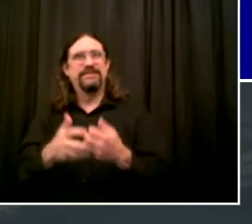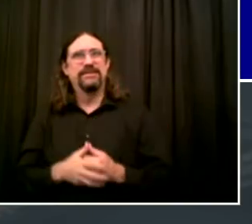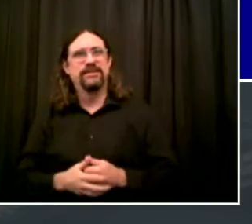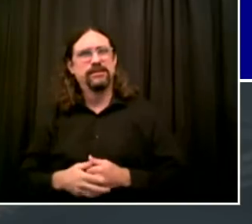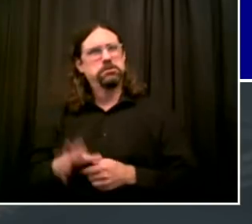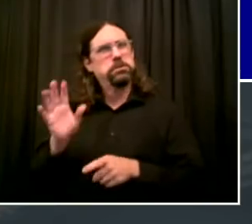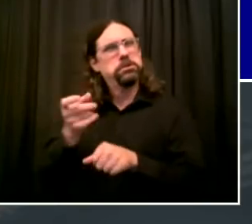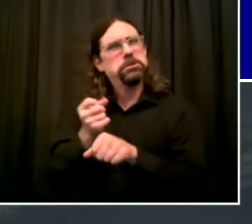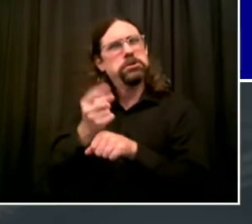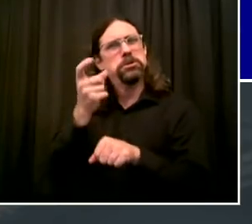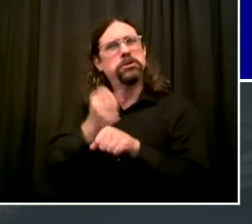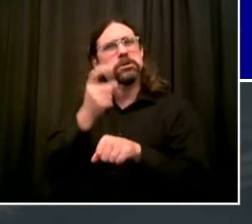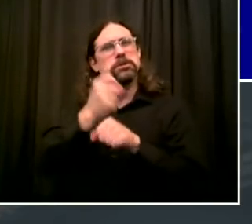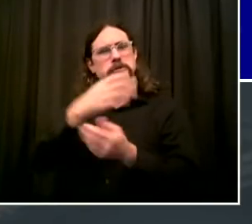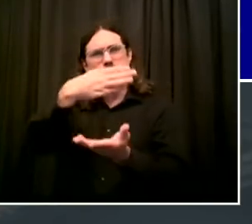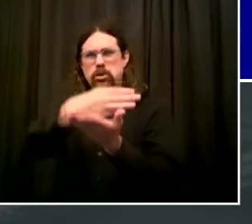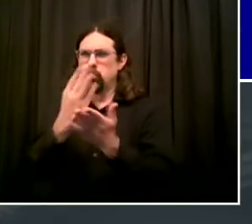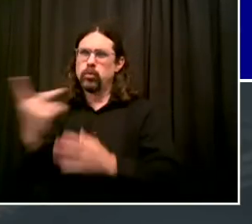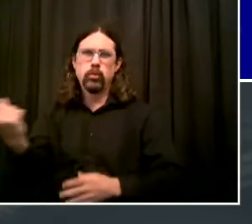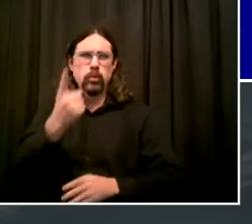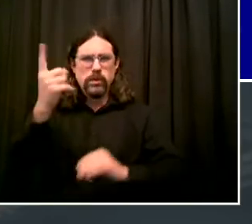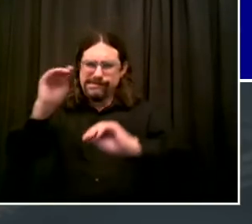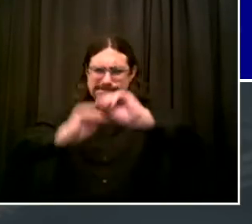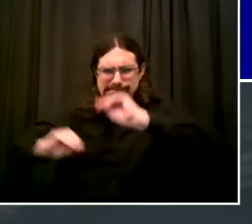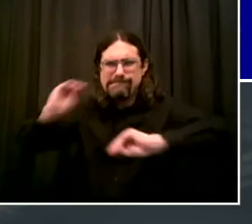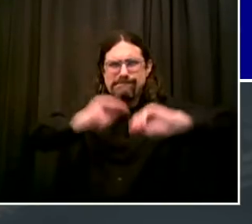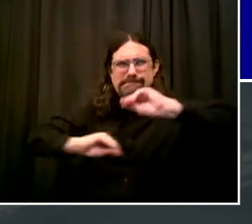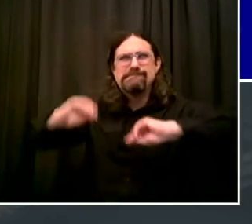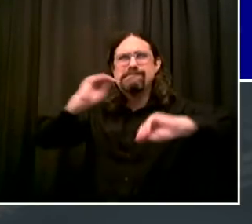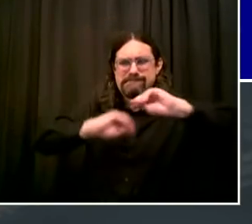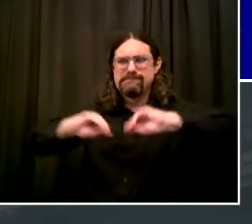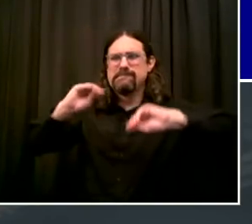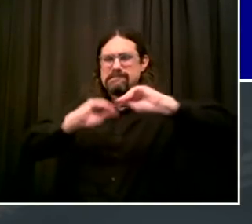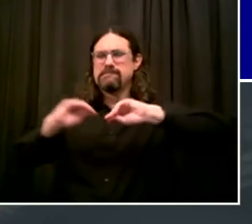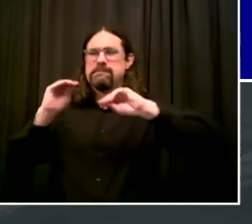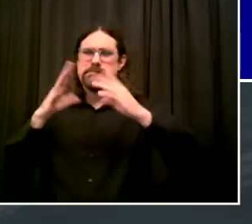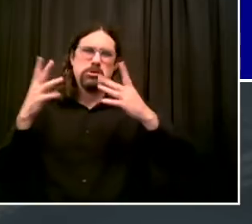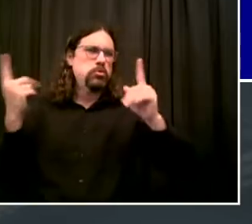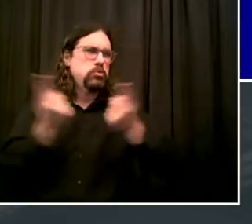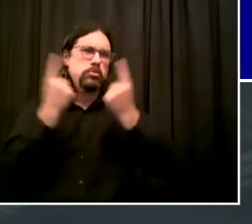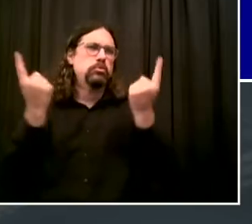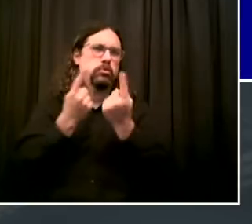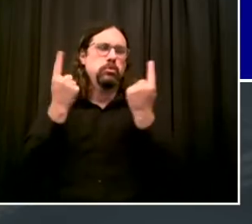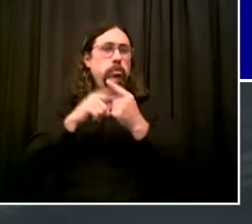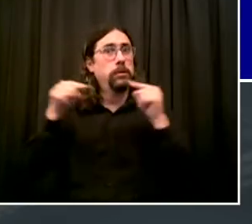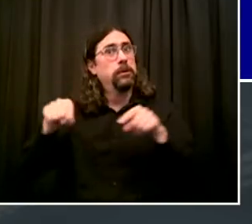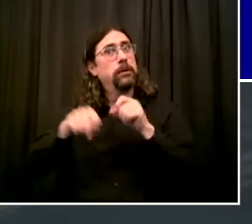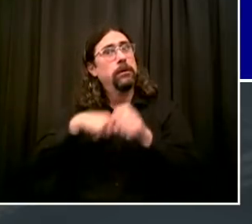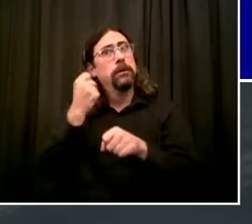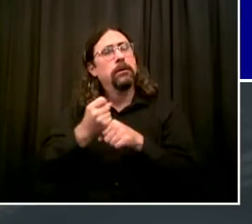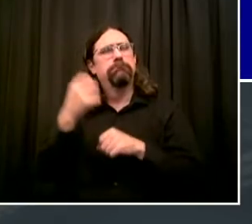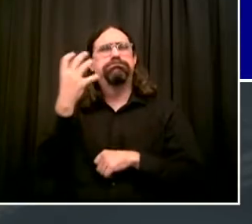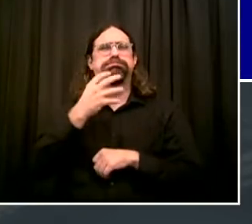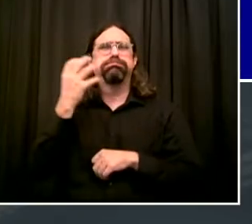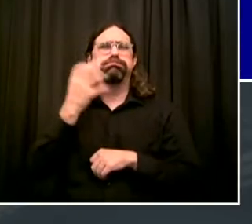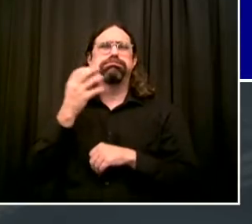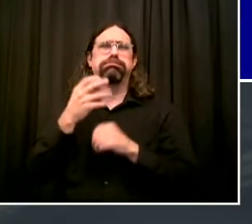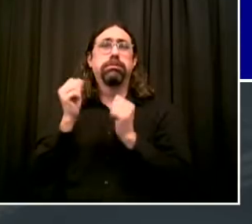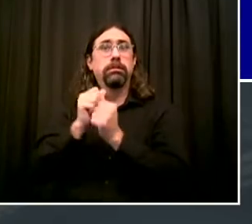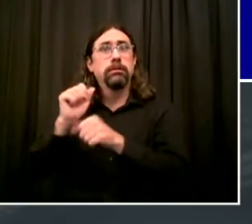I HOPE -- WE HAVE ECONOMIC pPq■p